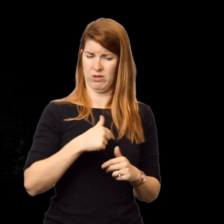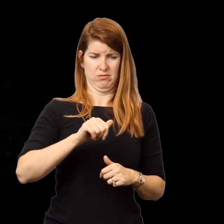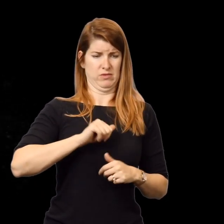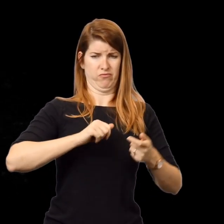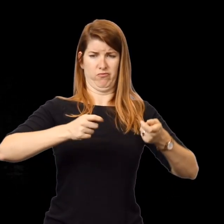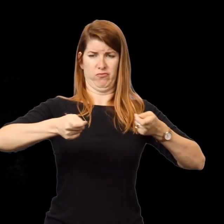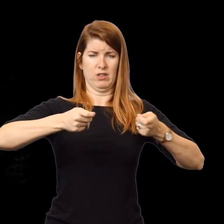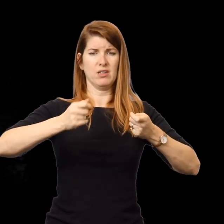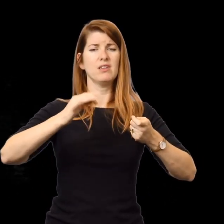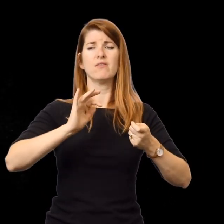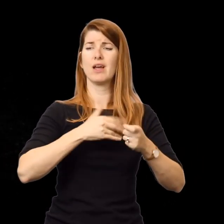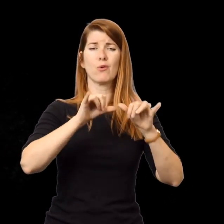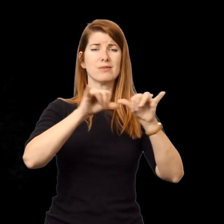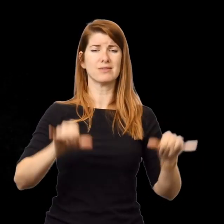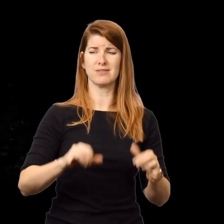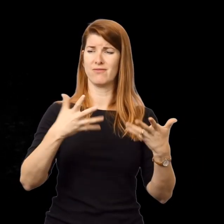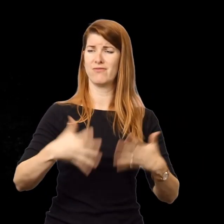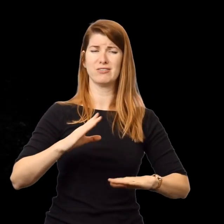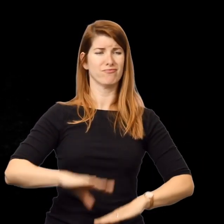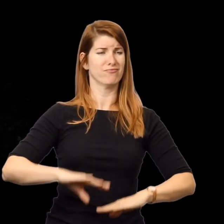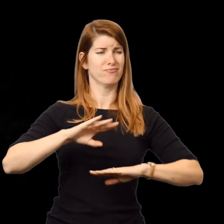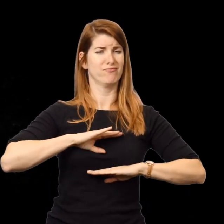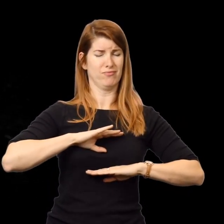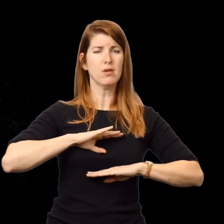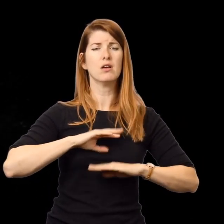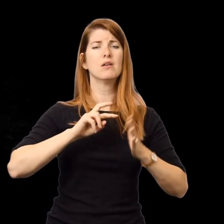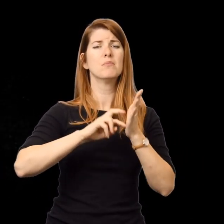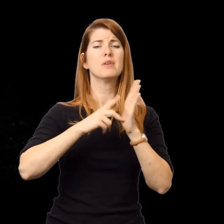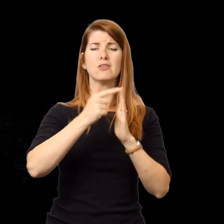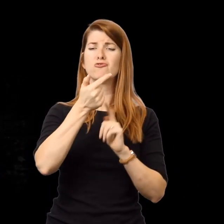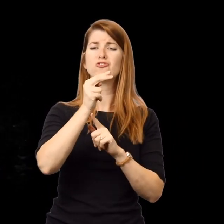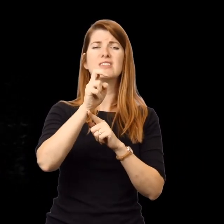If we're regulated, if we're settled in our system, our genes will turn on